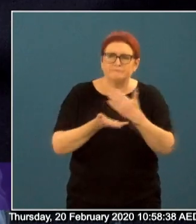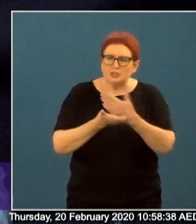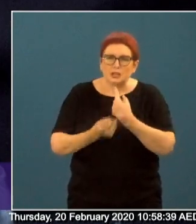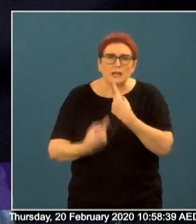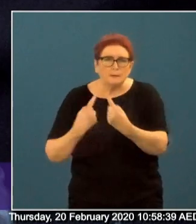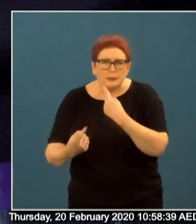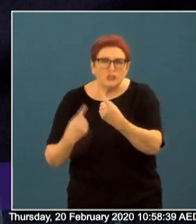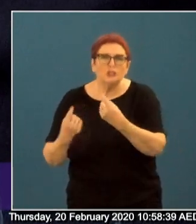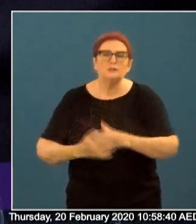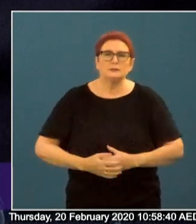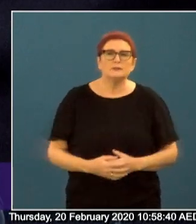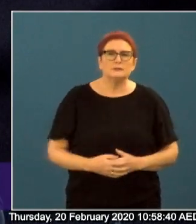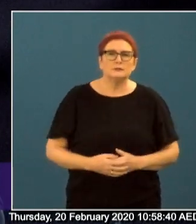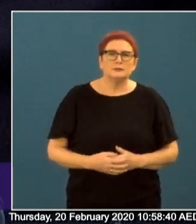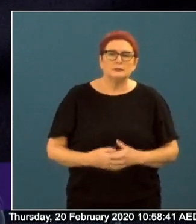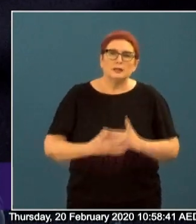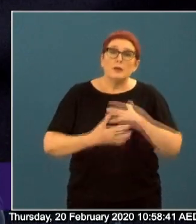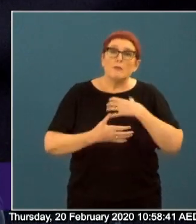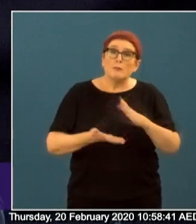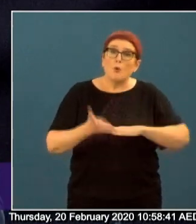are bringing their children forward for assessment.